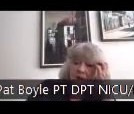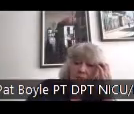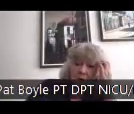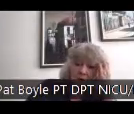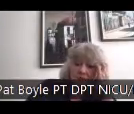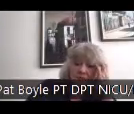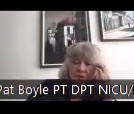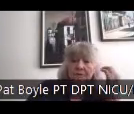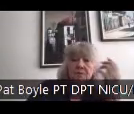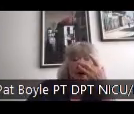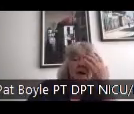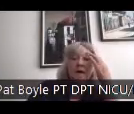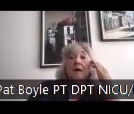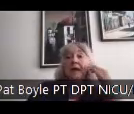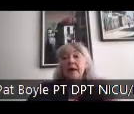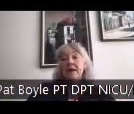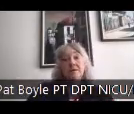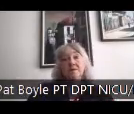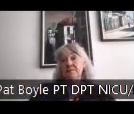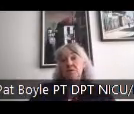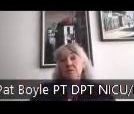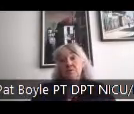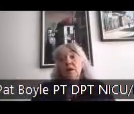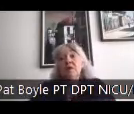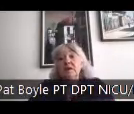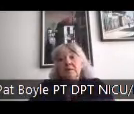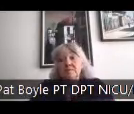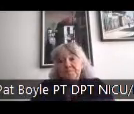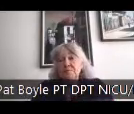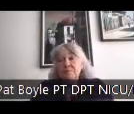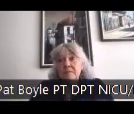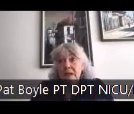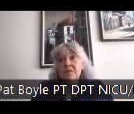that I've been going to, and they're they're lovely. And the